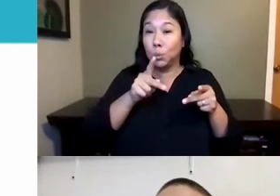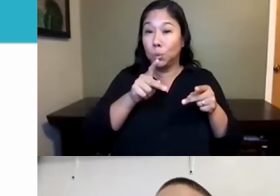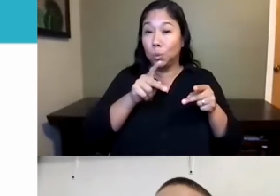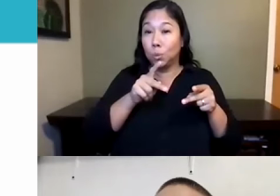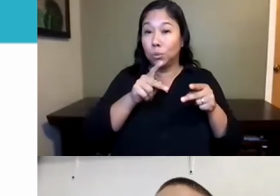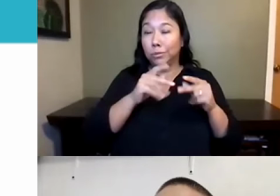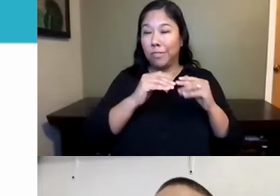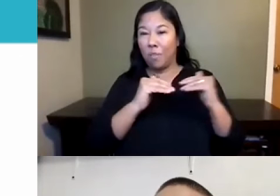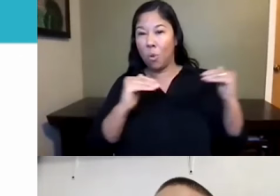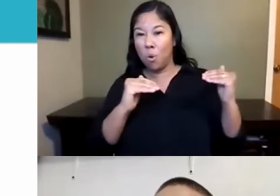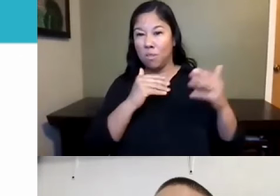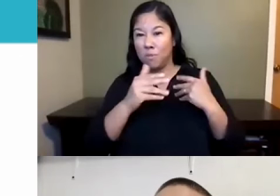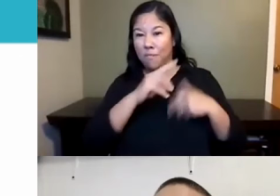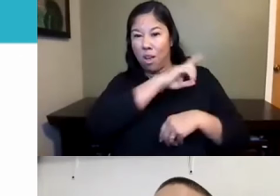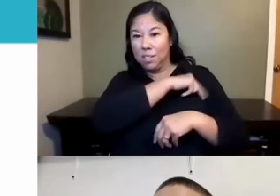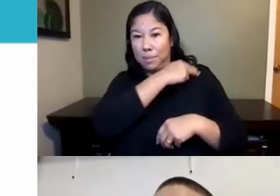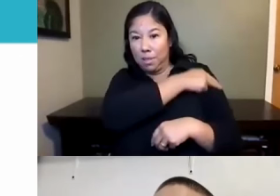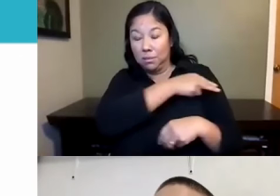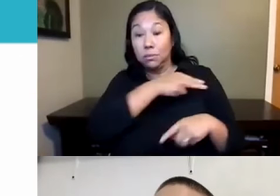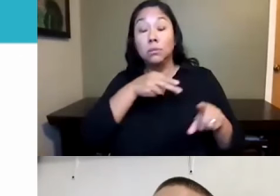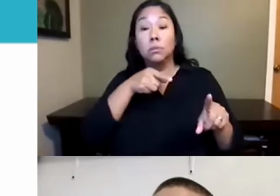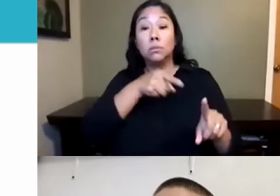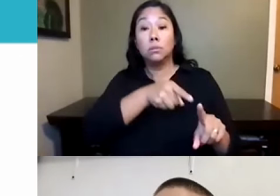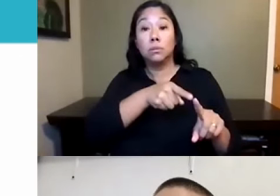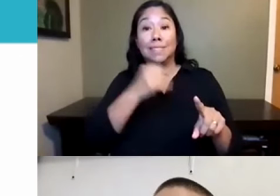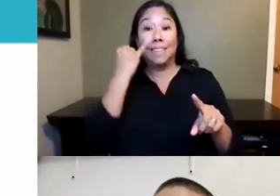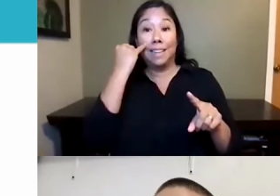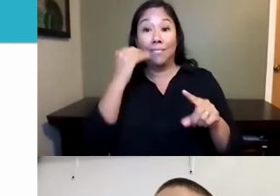raises [to or] above 15% capacity.